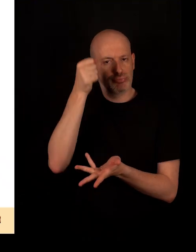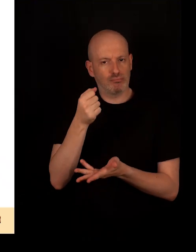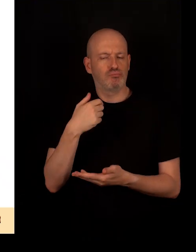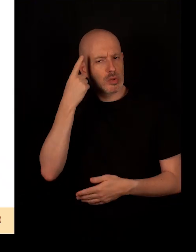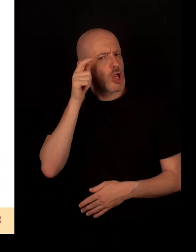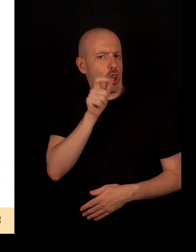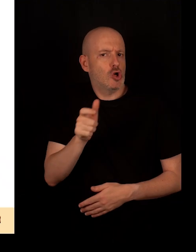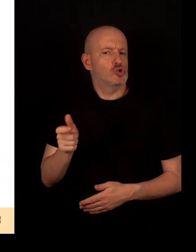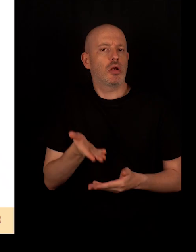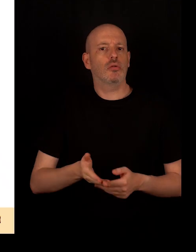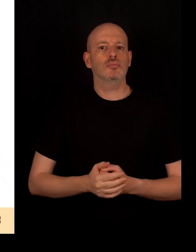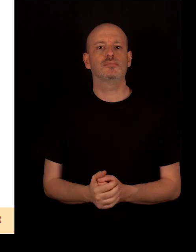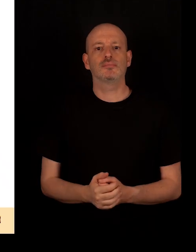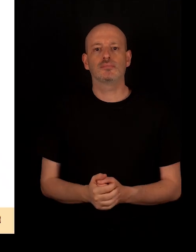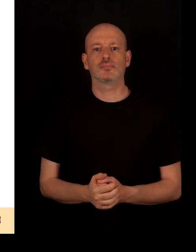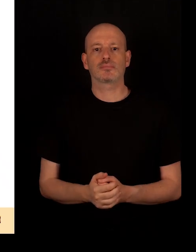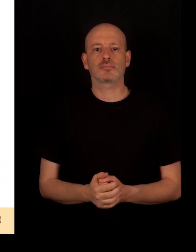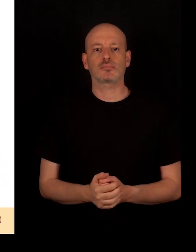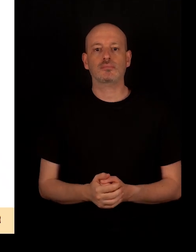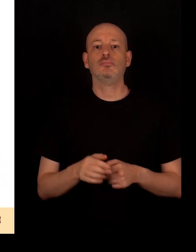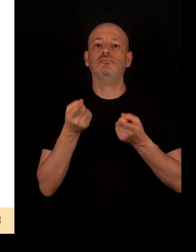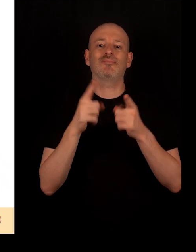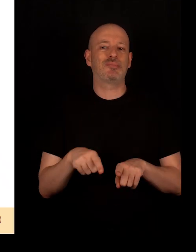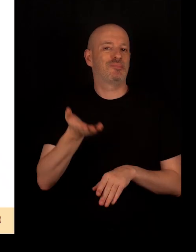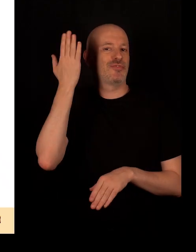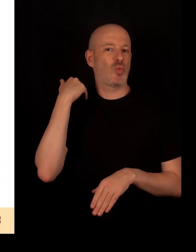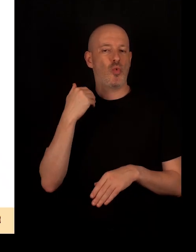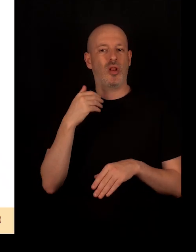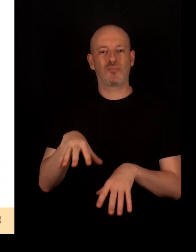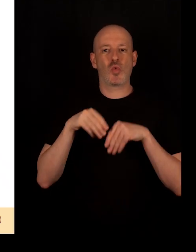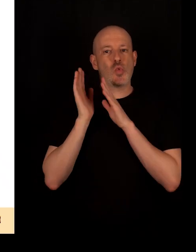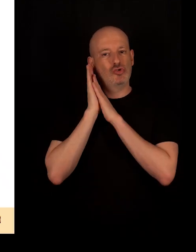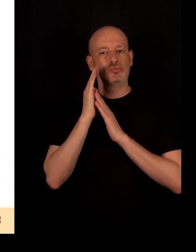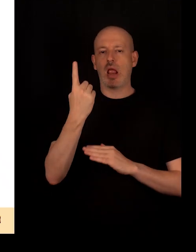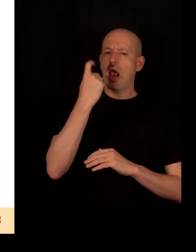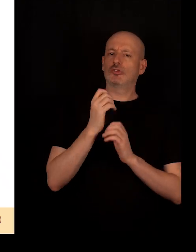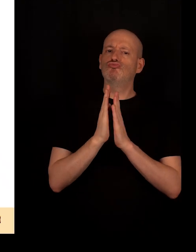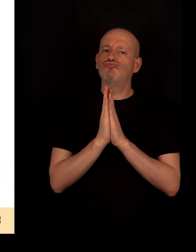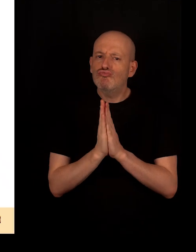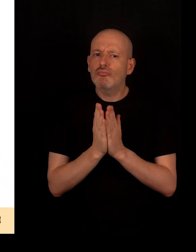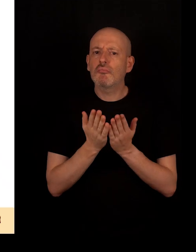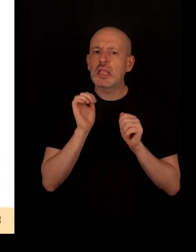I think it's quite logical. Also, it happened before that a host asked us